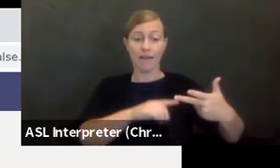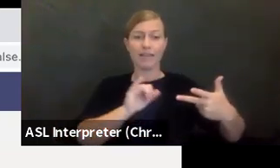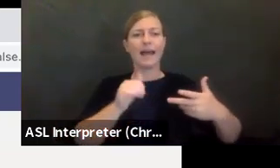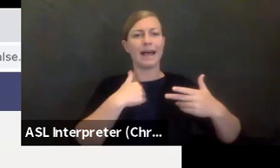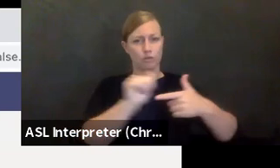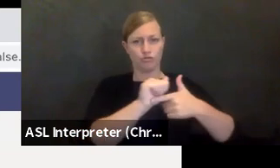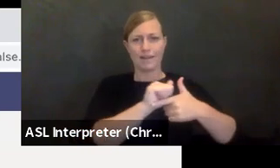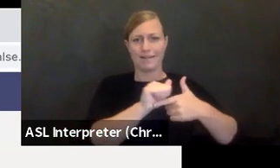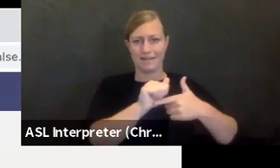(correction) Feature will help them add things.